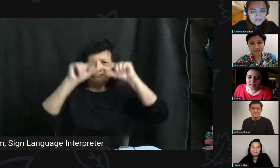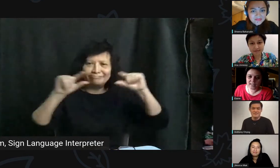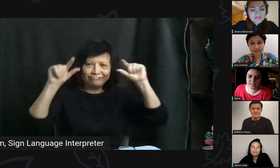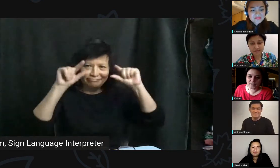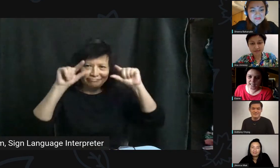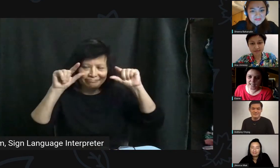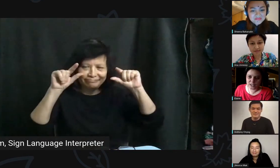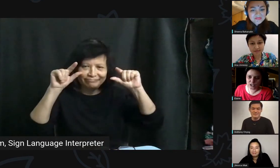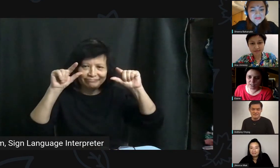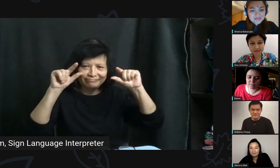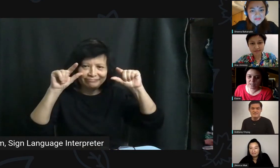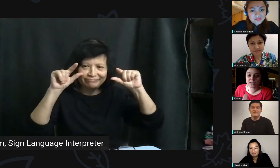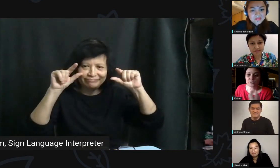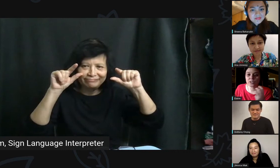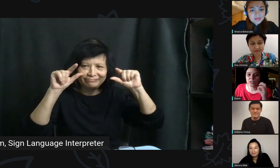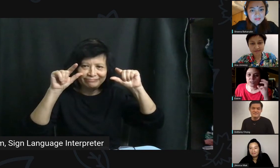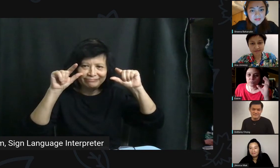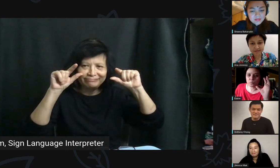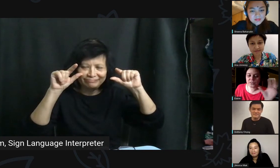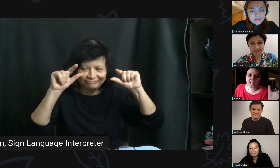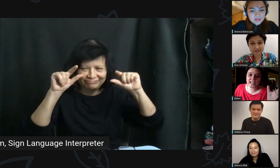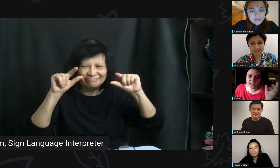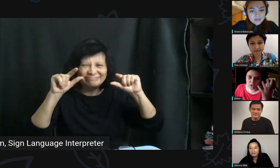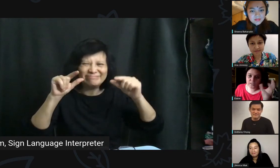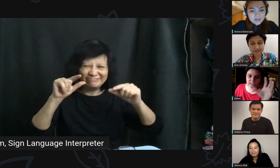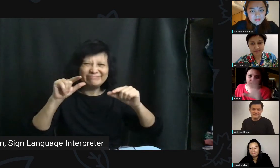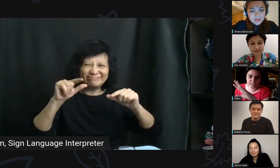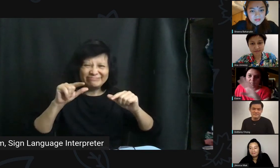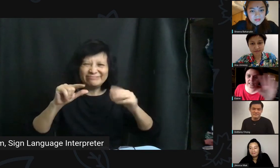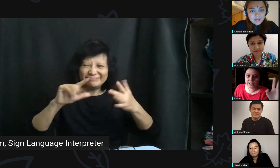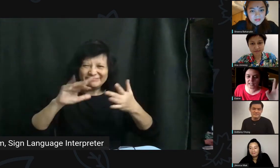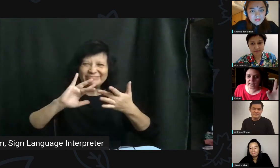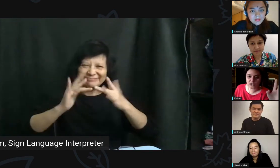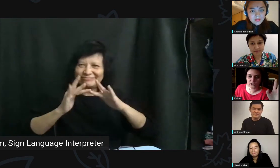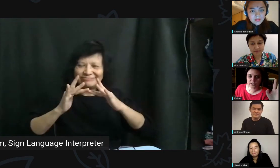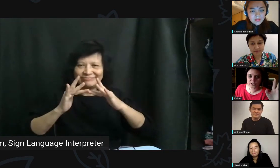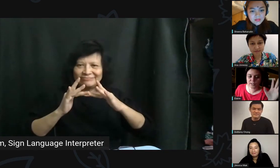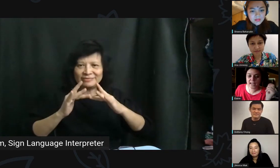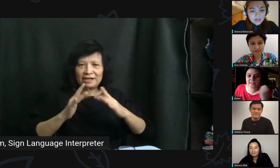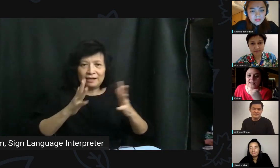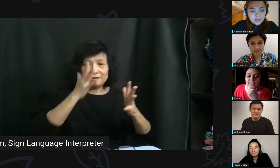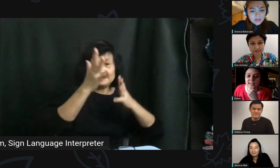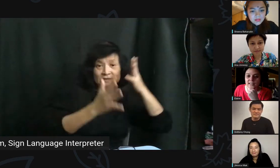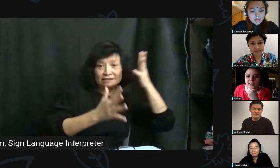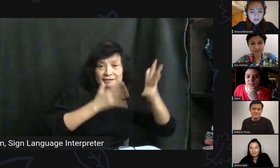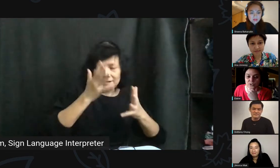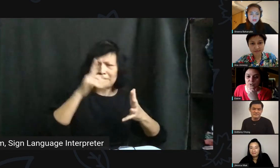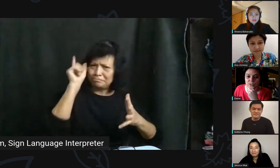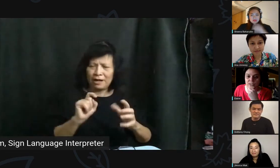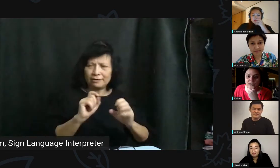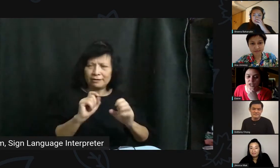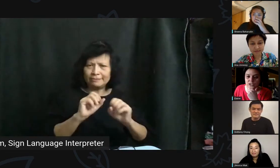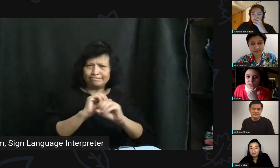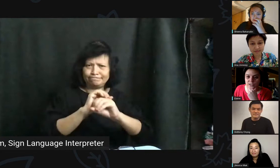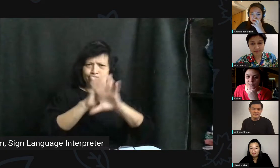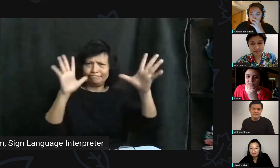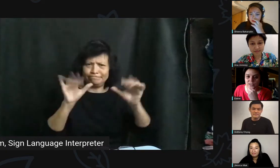Because of the connection. Because we’re signing, obviously you need a clear connection or else you can’t see the sords and the gestures.